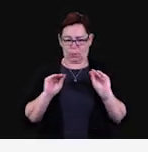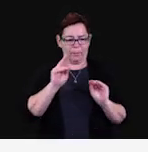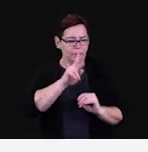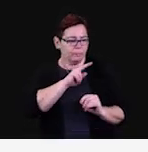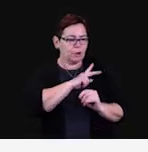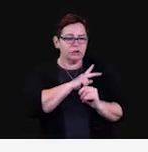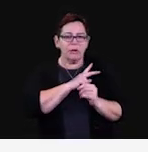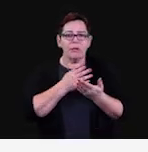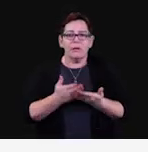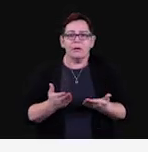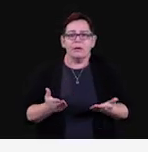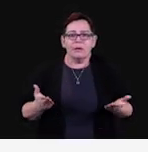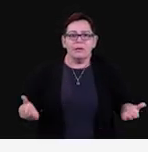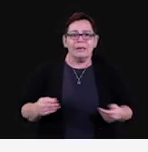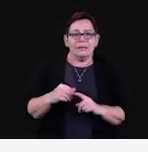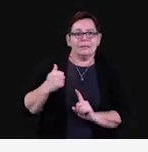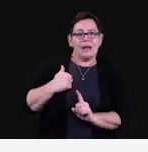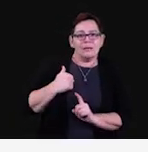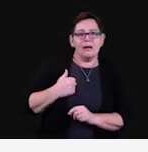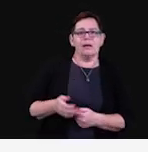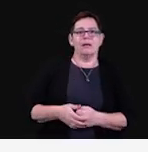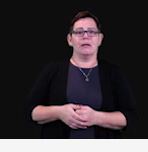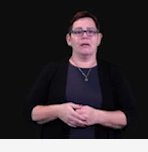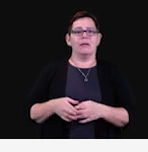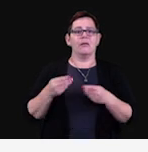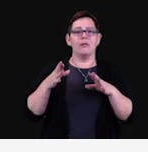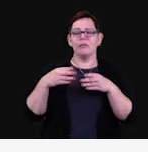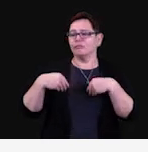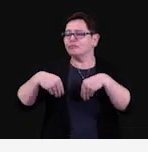If you need help to determine your residency status for tax purposes,